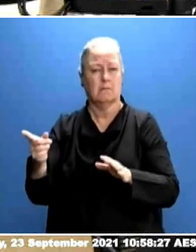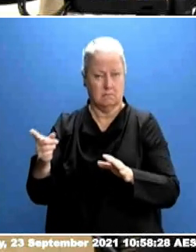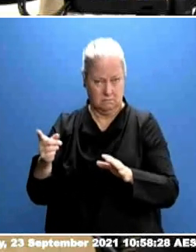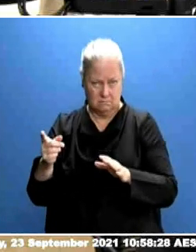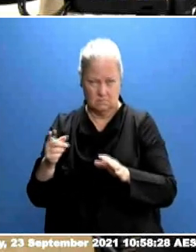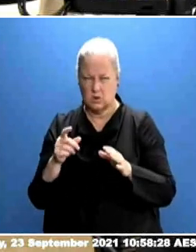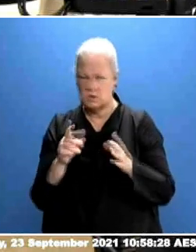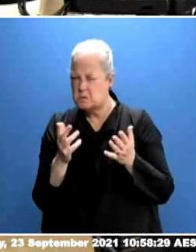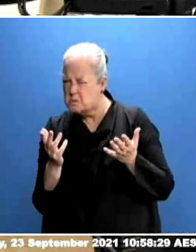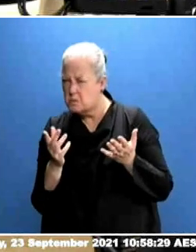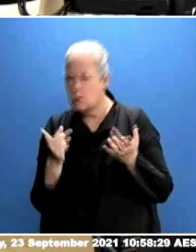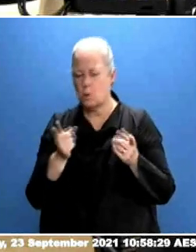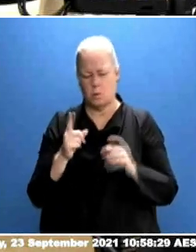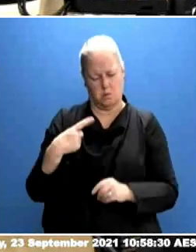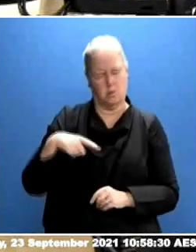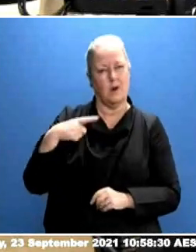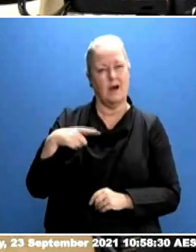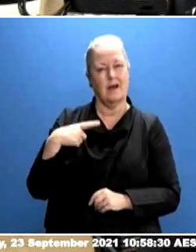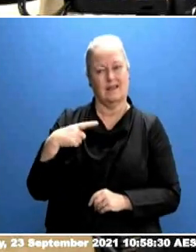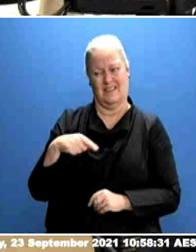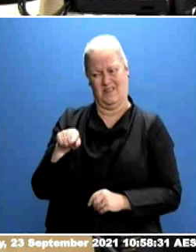What's the rationale for that recommendation